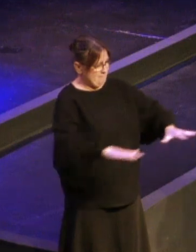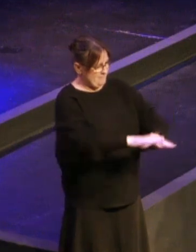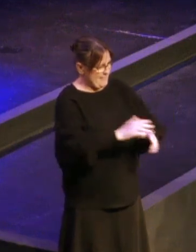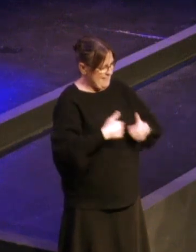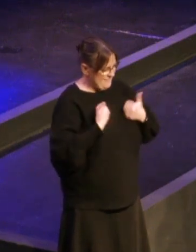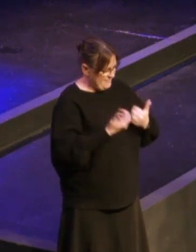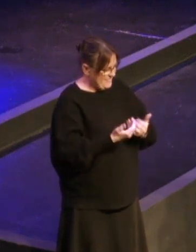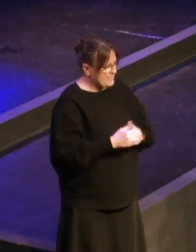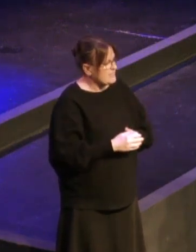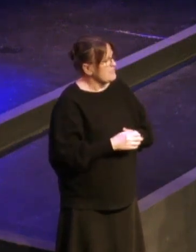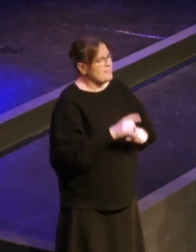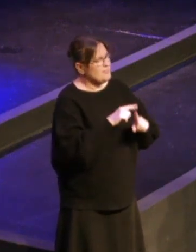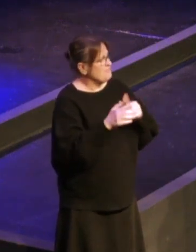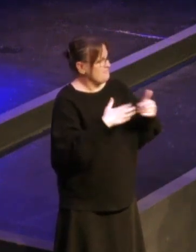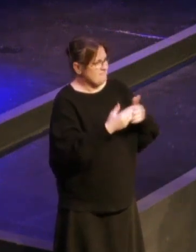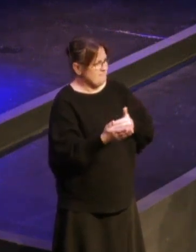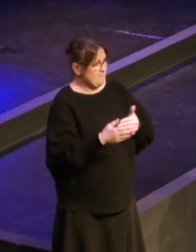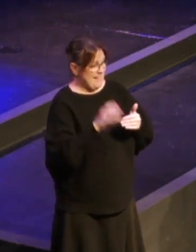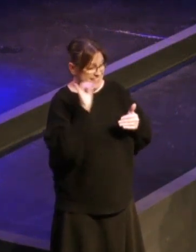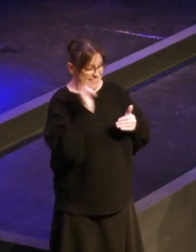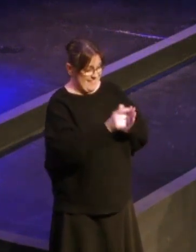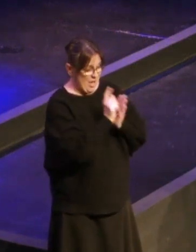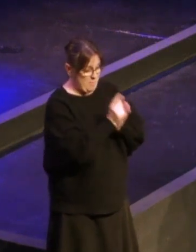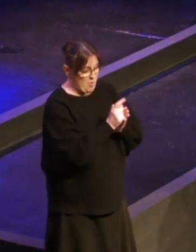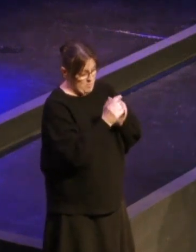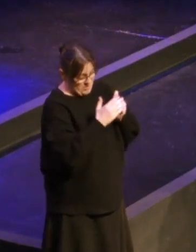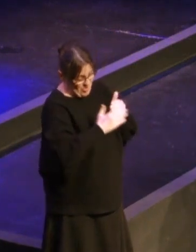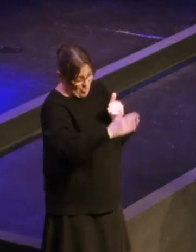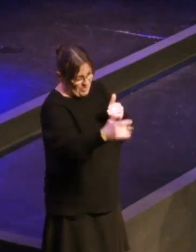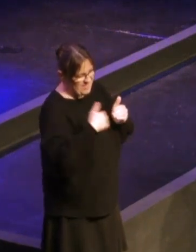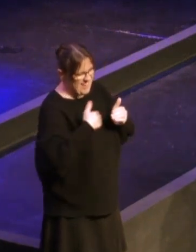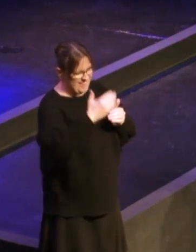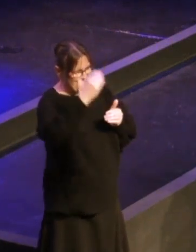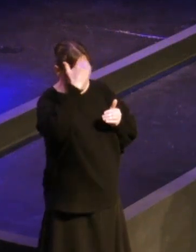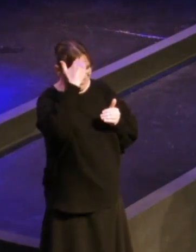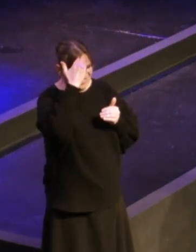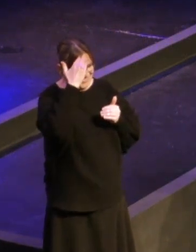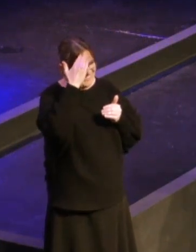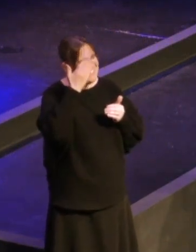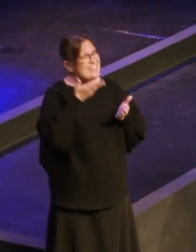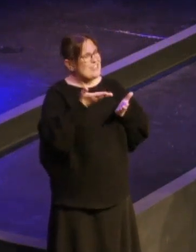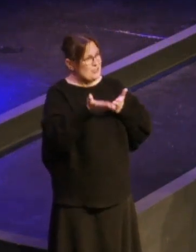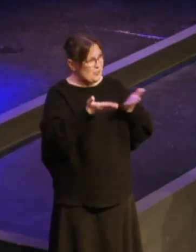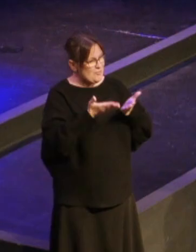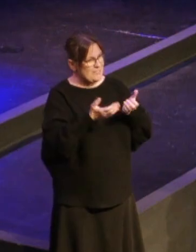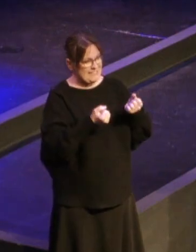time on I knew that service and advocacy would make their way down that mountain with me and